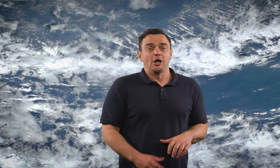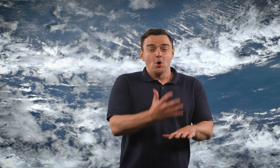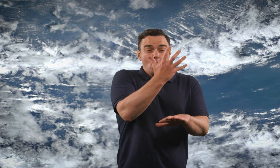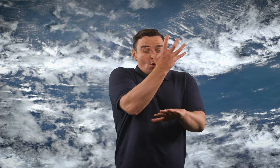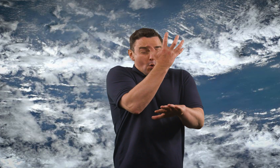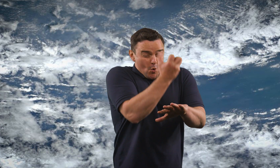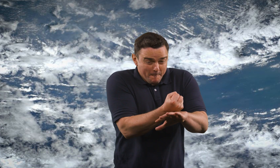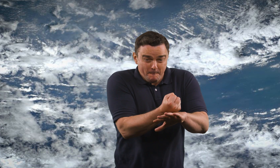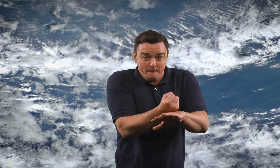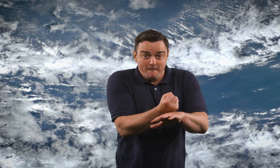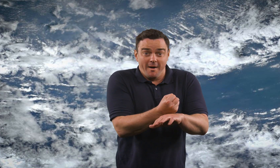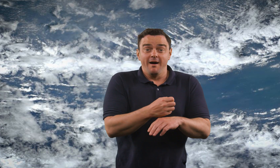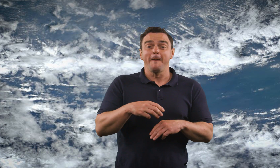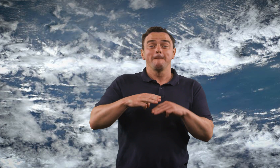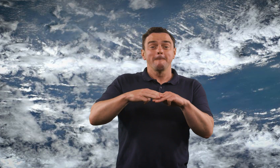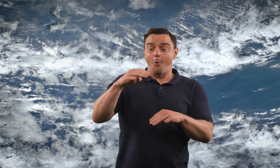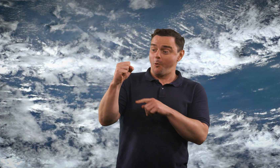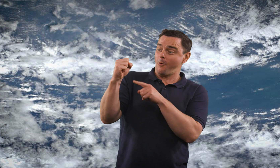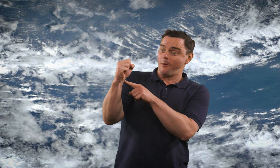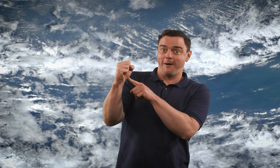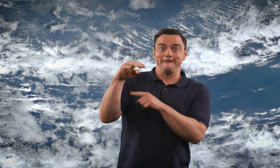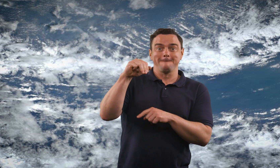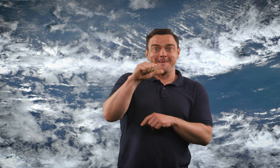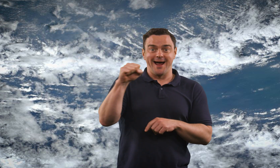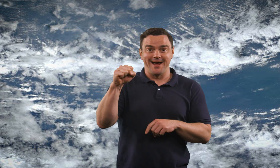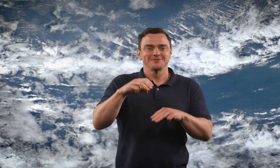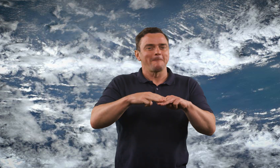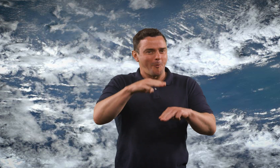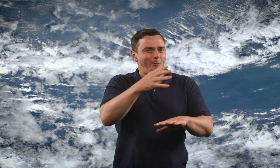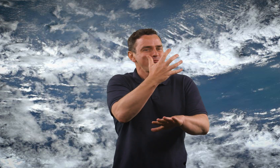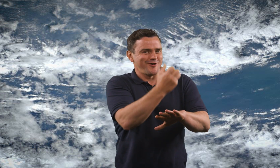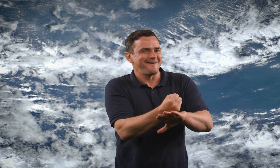The more mass an object has, the more gravity will pull things towards it.